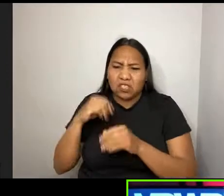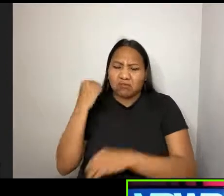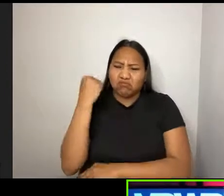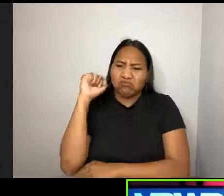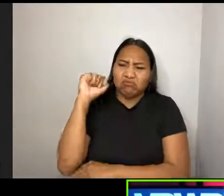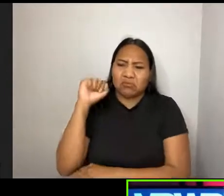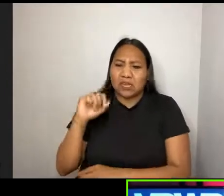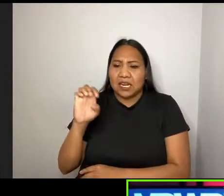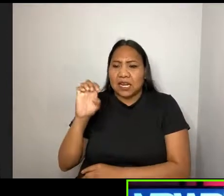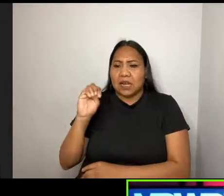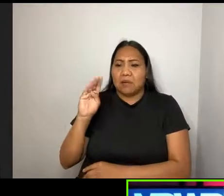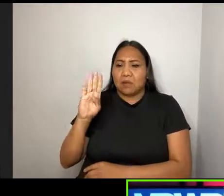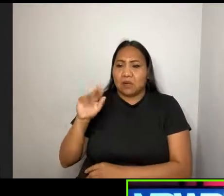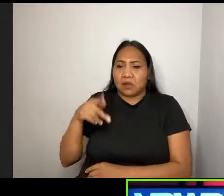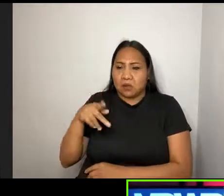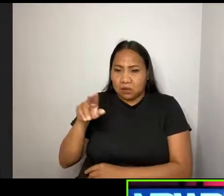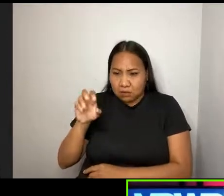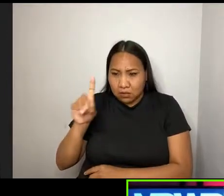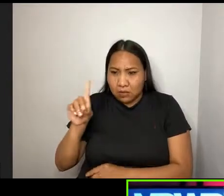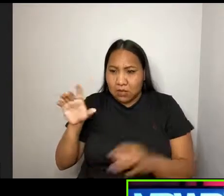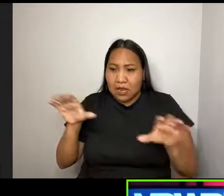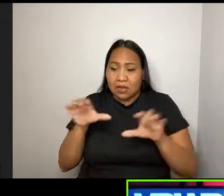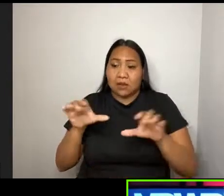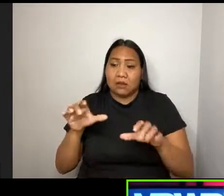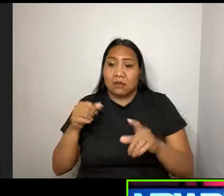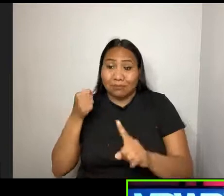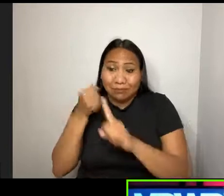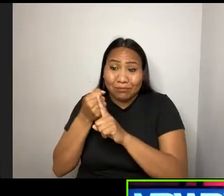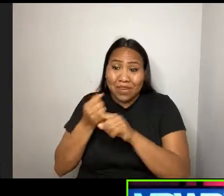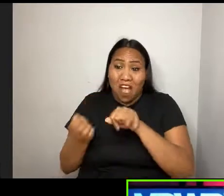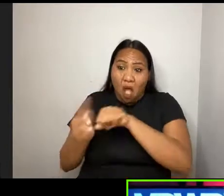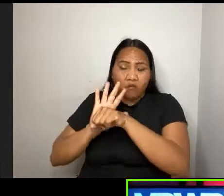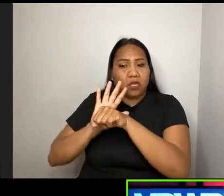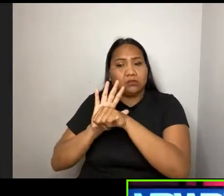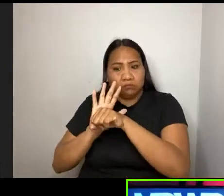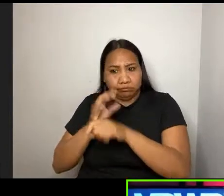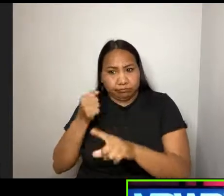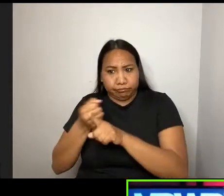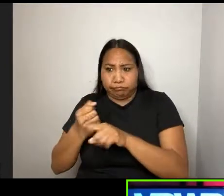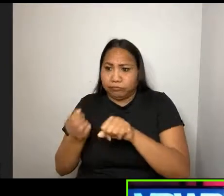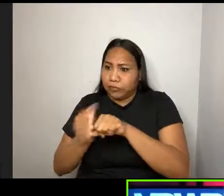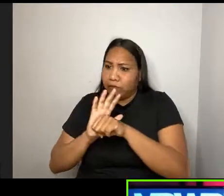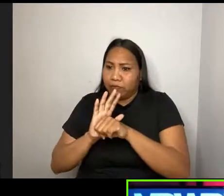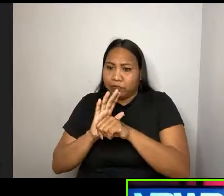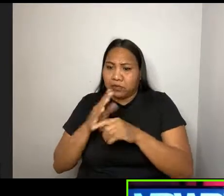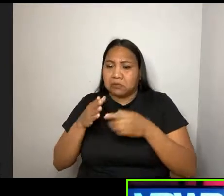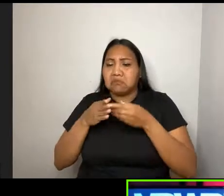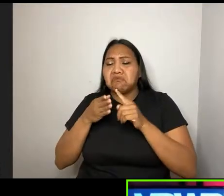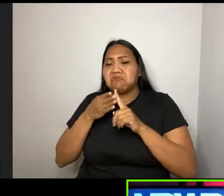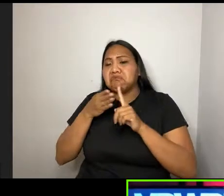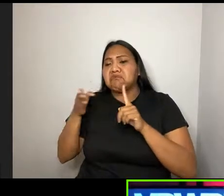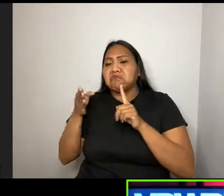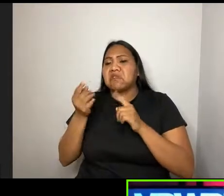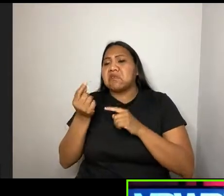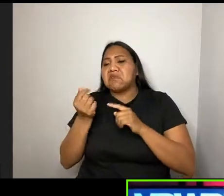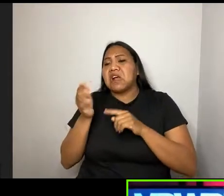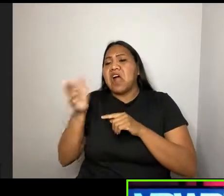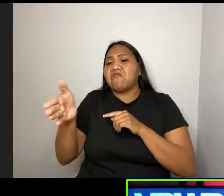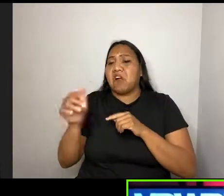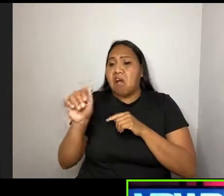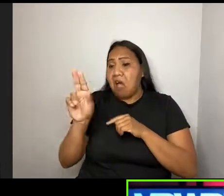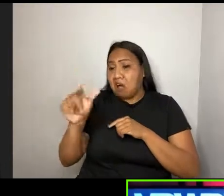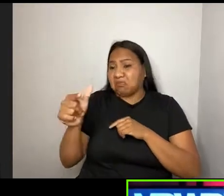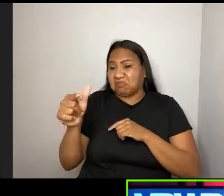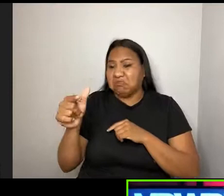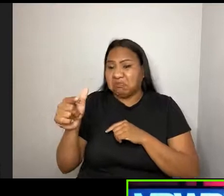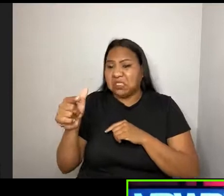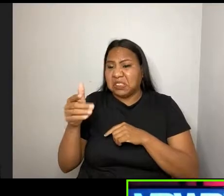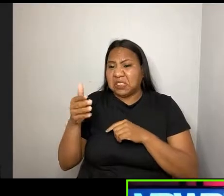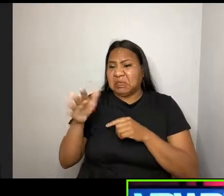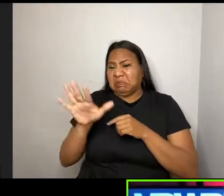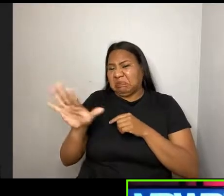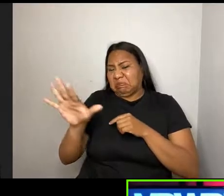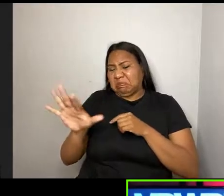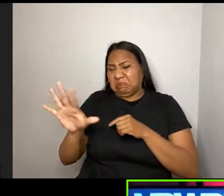had happened -- this was around August. It was August. I am still on a journey of discovering